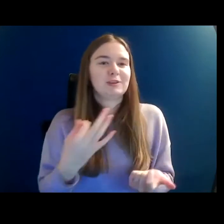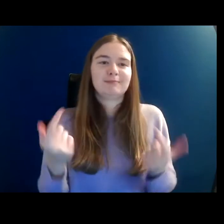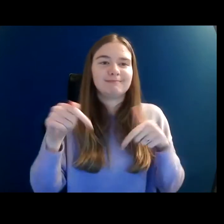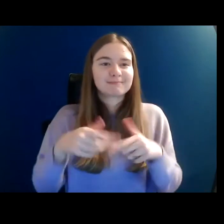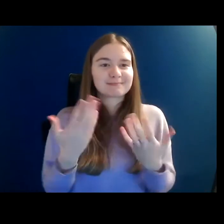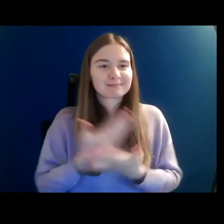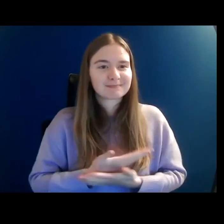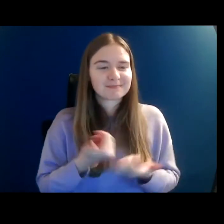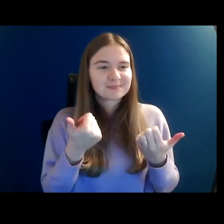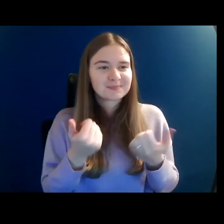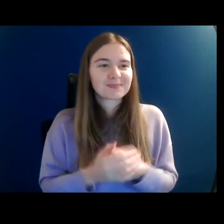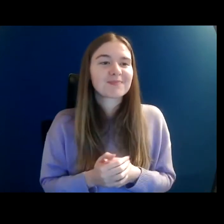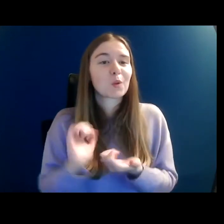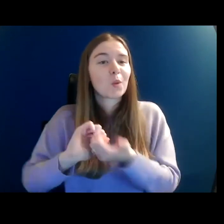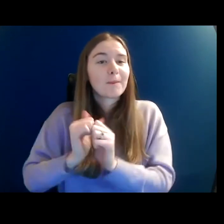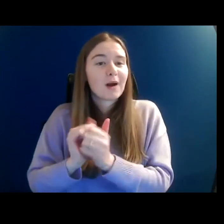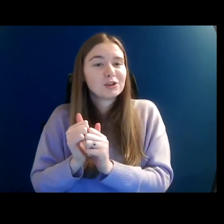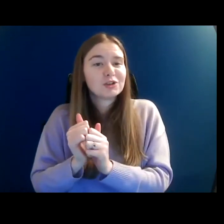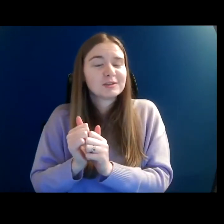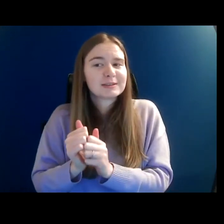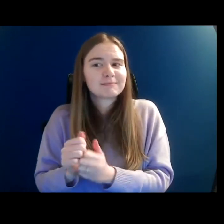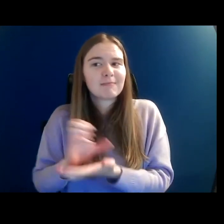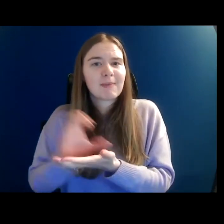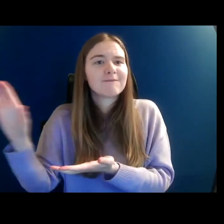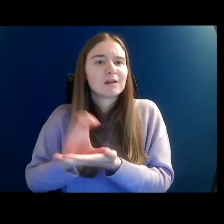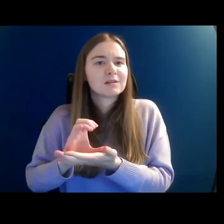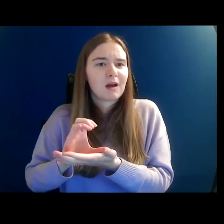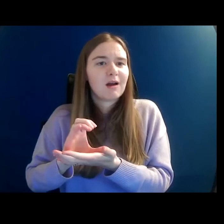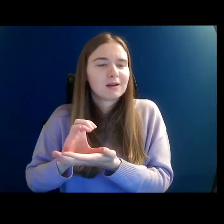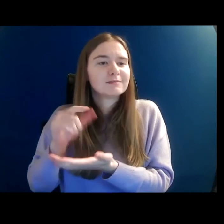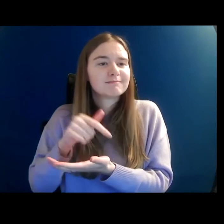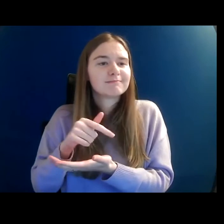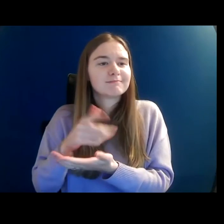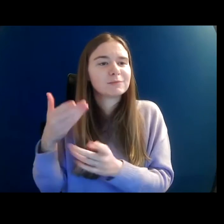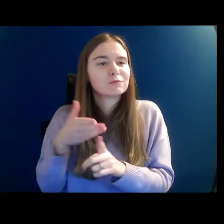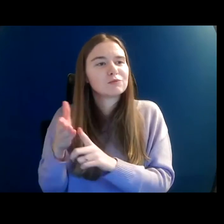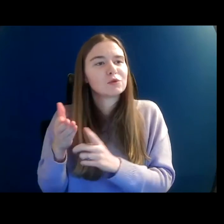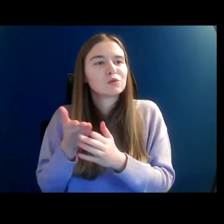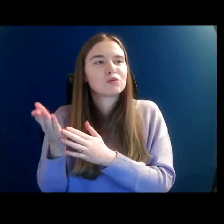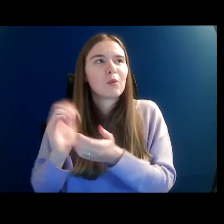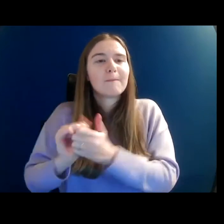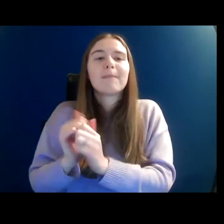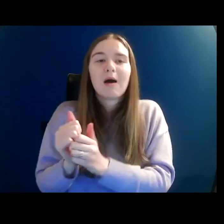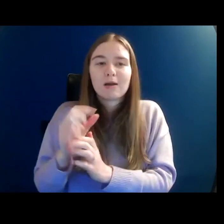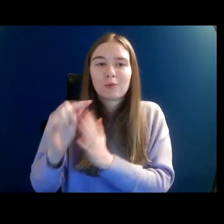So the partnership itself acts as the main funder and commissioning body, appointing a different curatorial partner or project for each biennale,